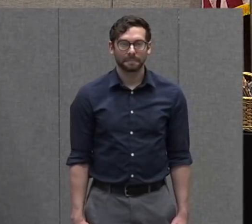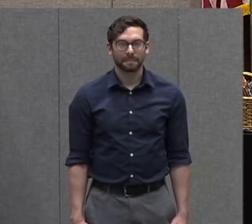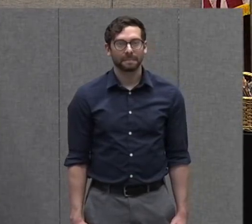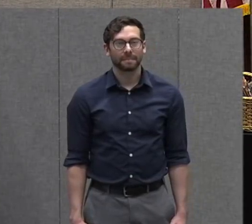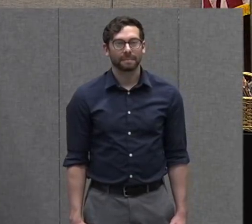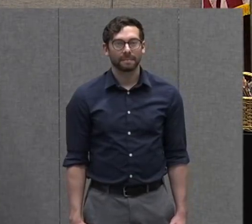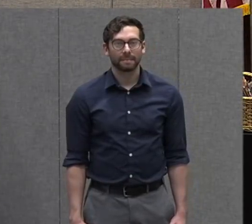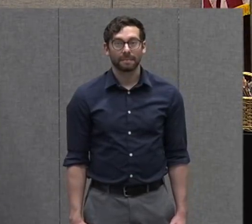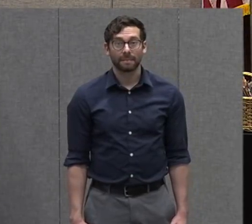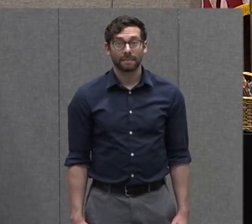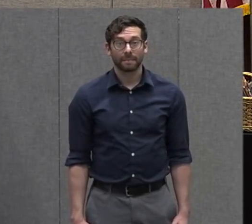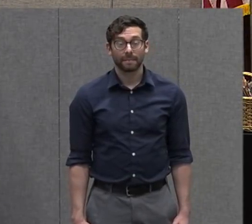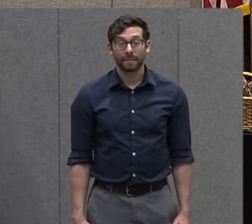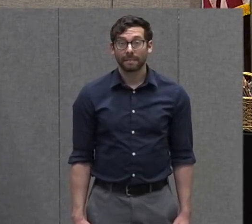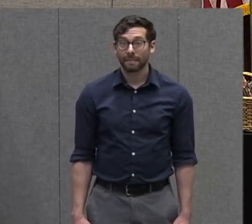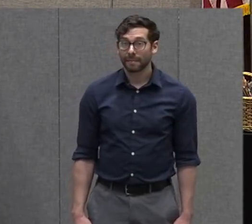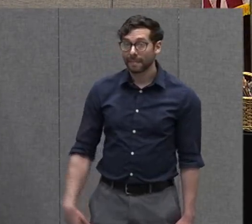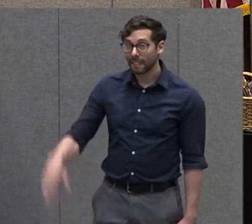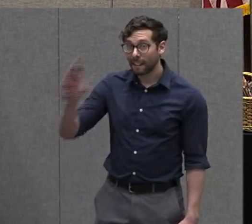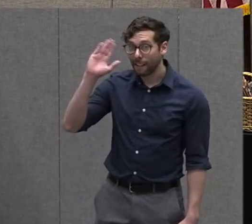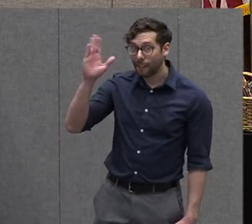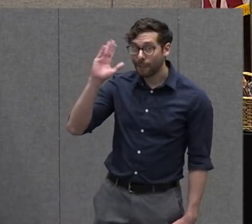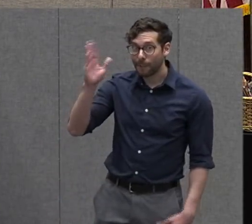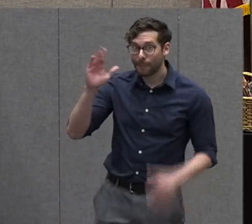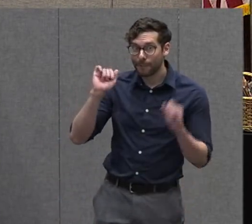Hello everyone guess what time it is...